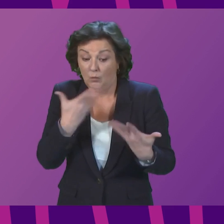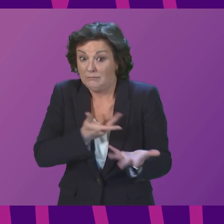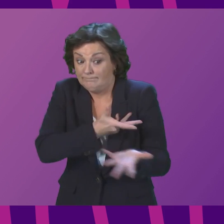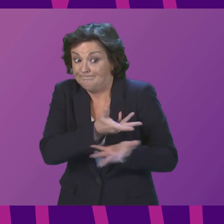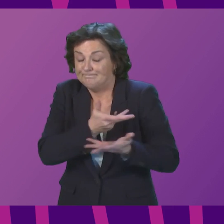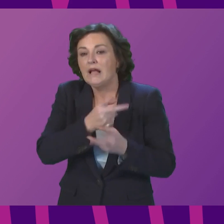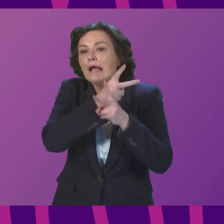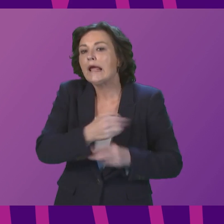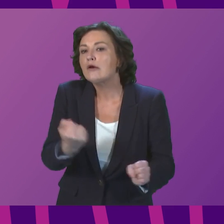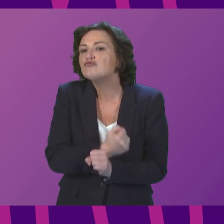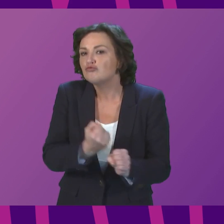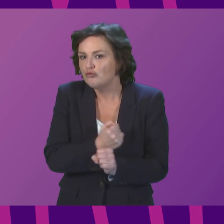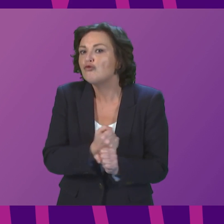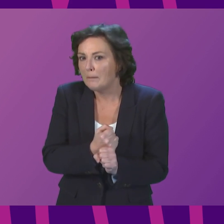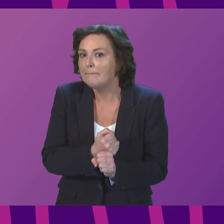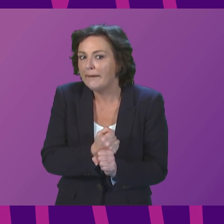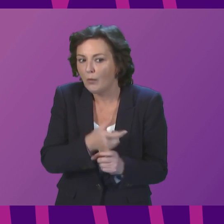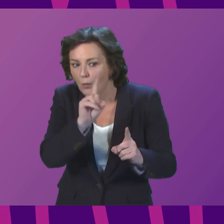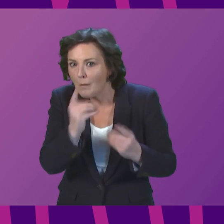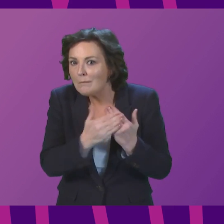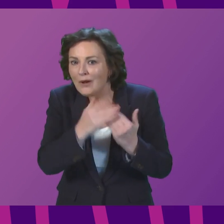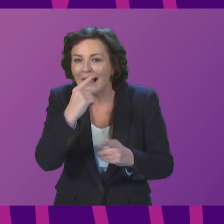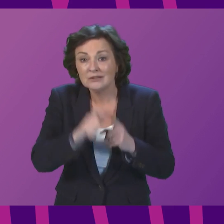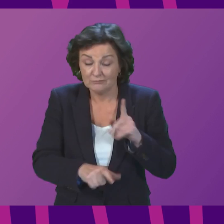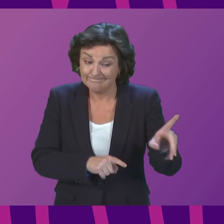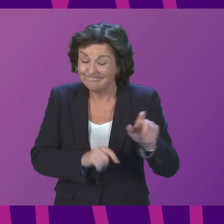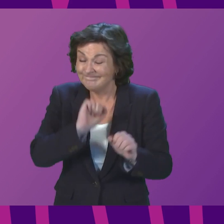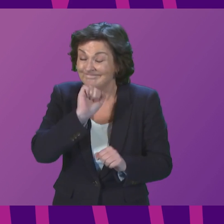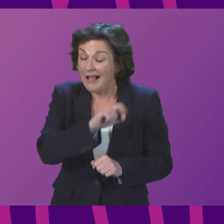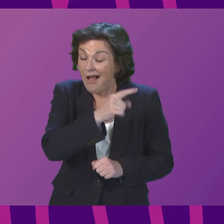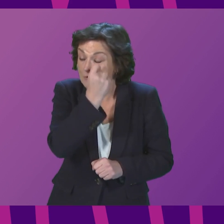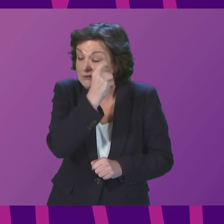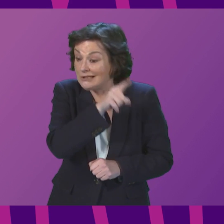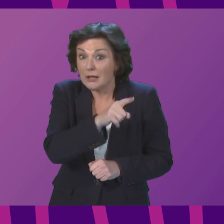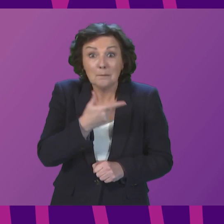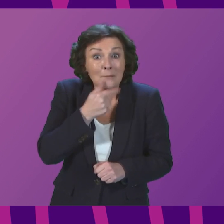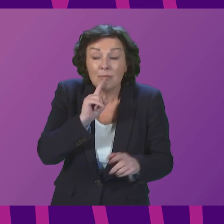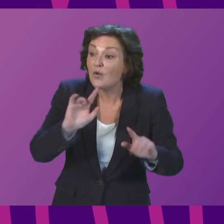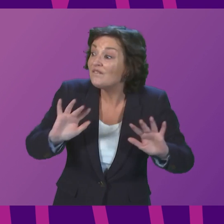I take Christine Grahame’s point about people—including people in her constituency—who do not have access to that service.